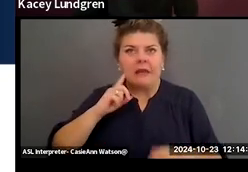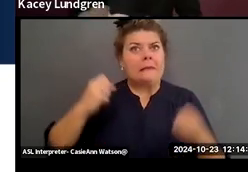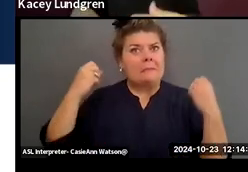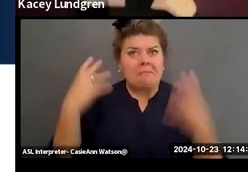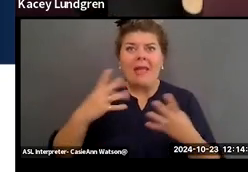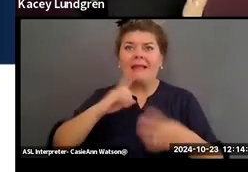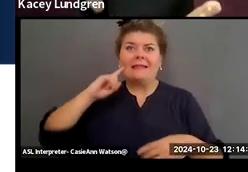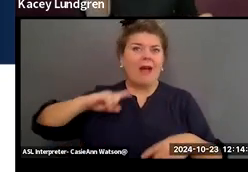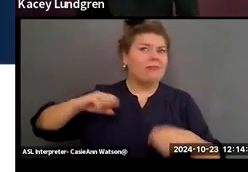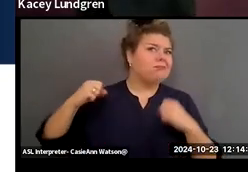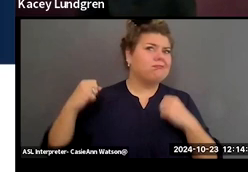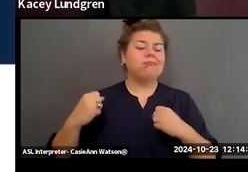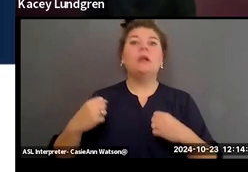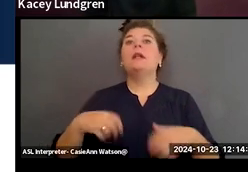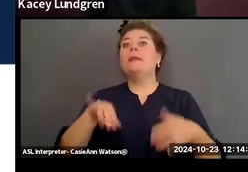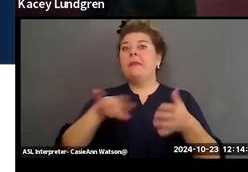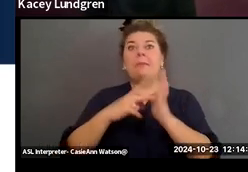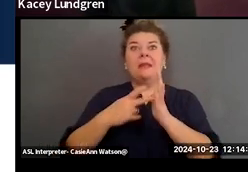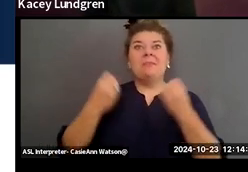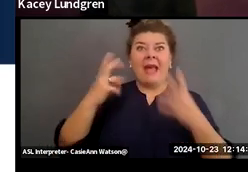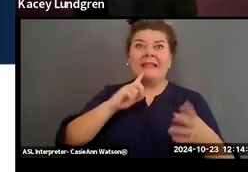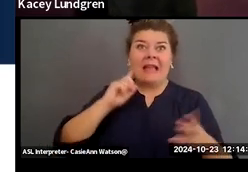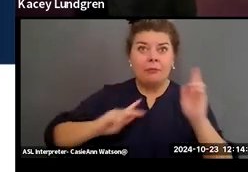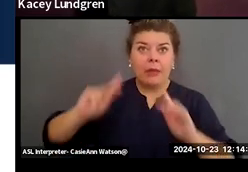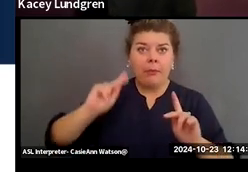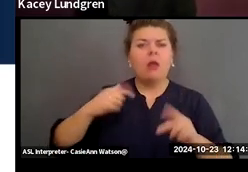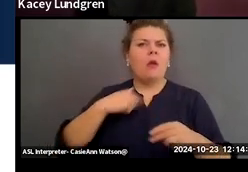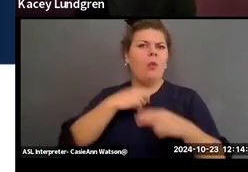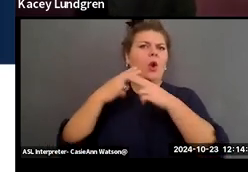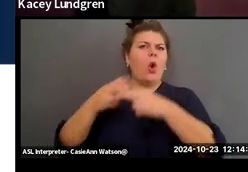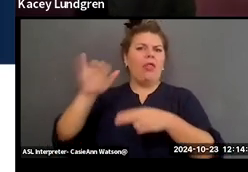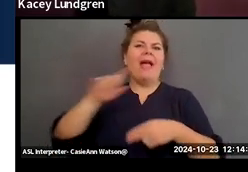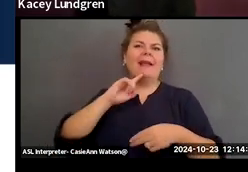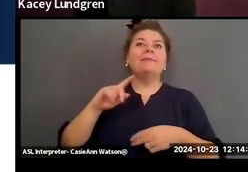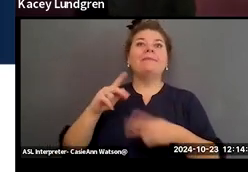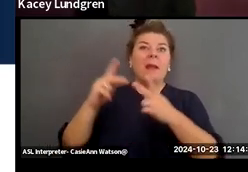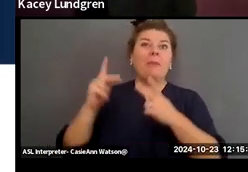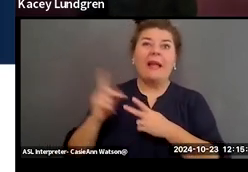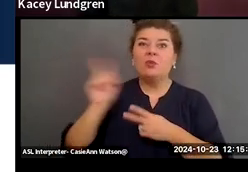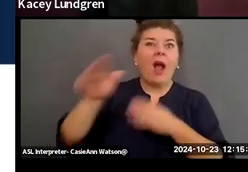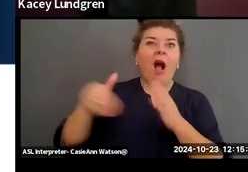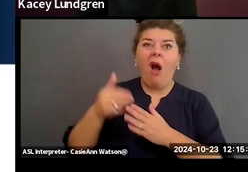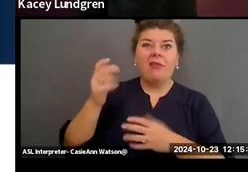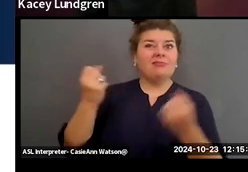Due to the high rate of deafness, Martha's Vineyard was frequently referred to as the place where everybody spoke sign.